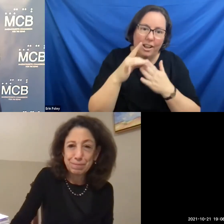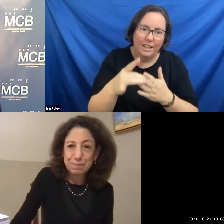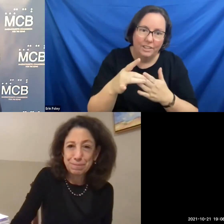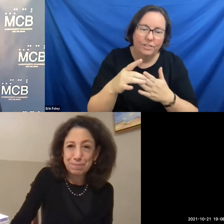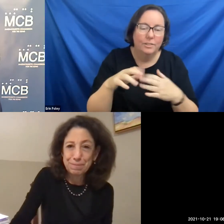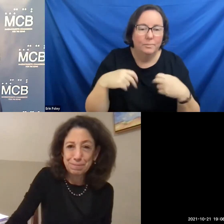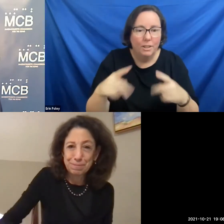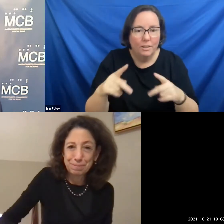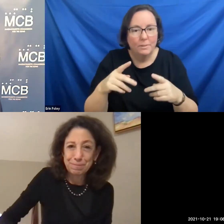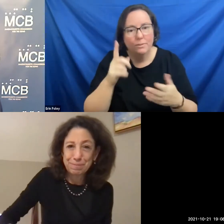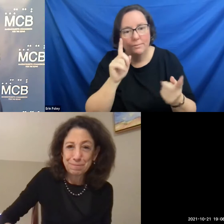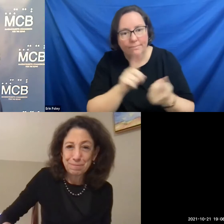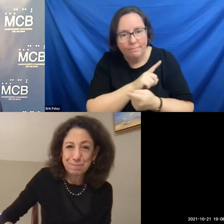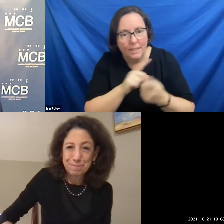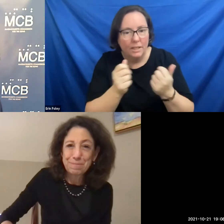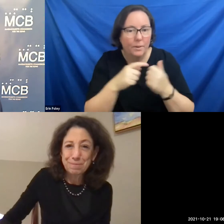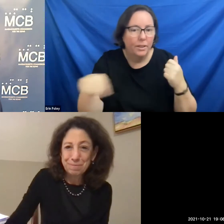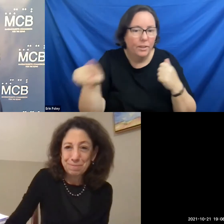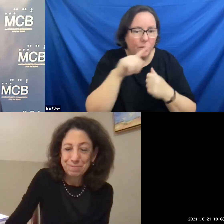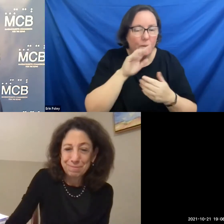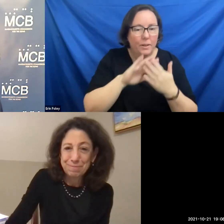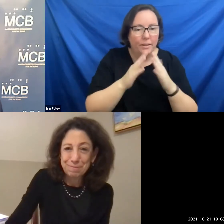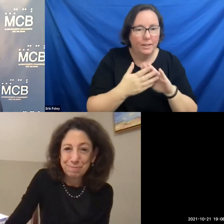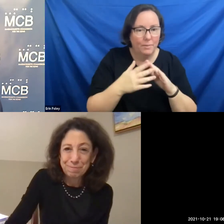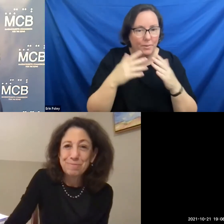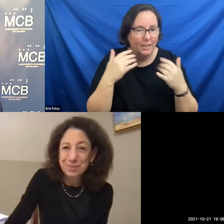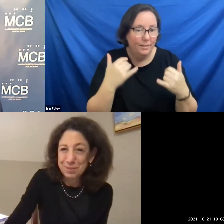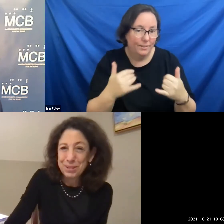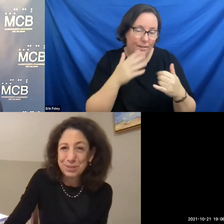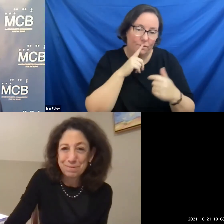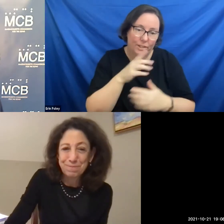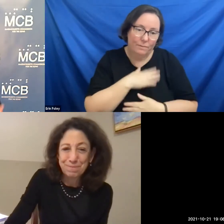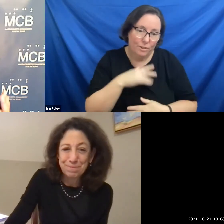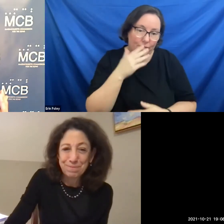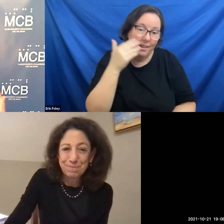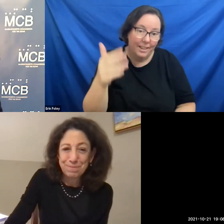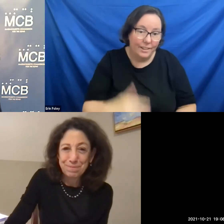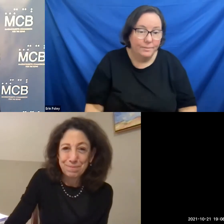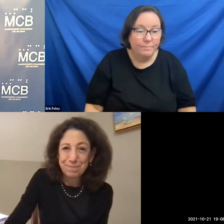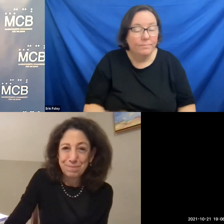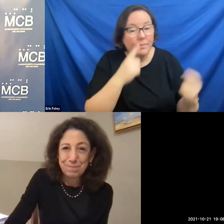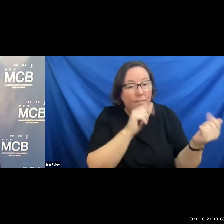you and the Lesley community tonight, I appreciate it. Thank you. To everybody who joined us, thank you so much.